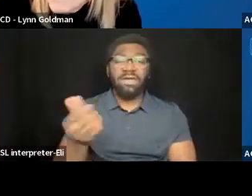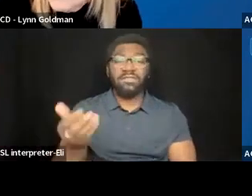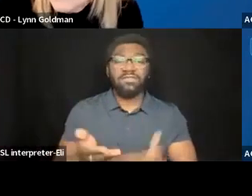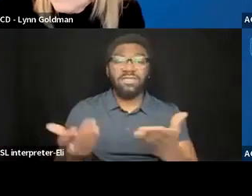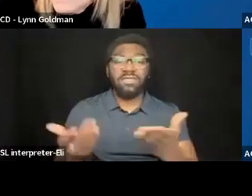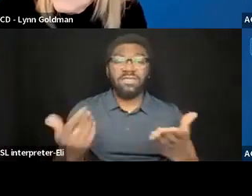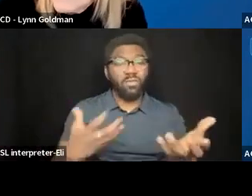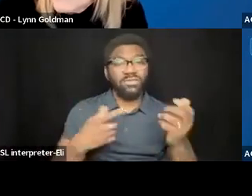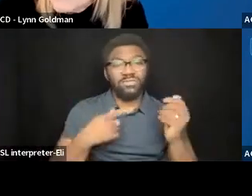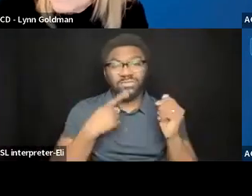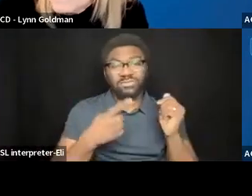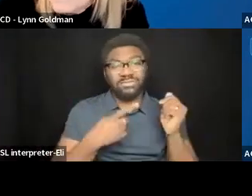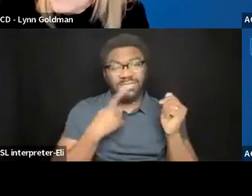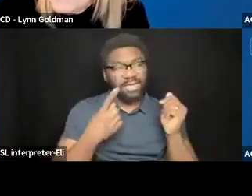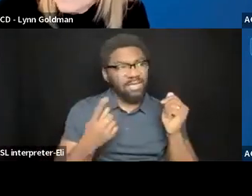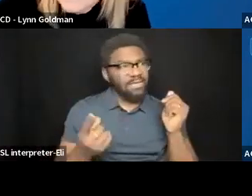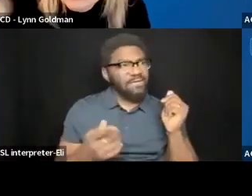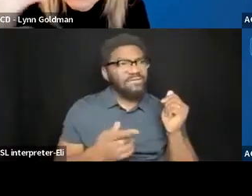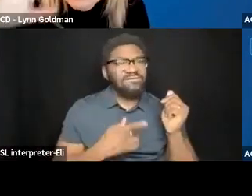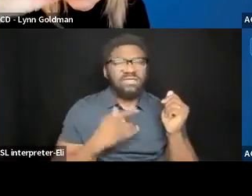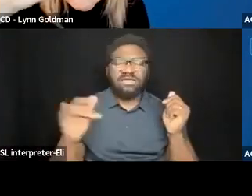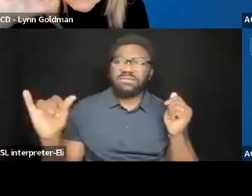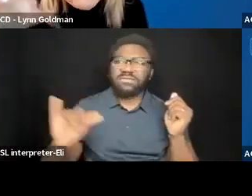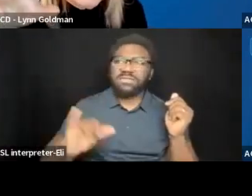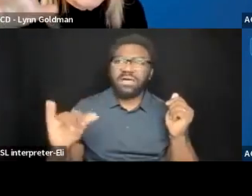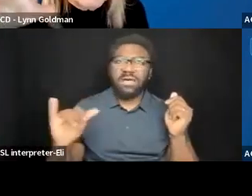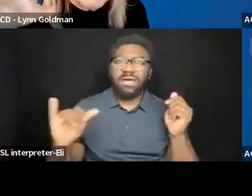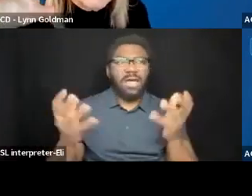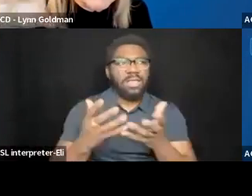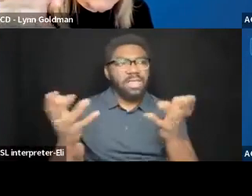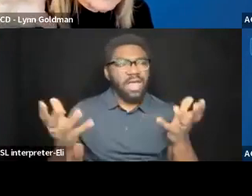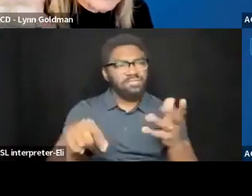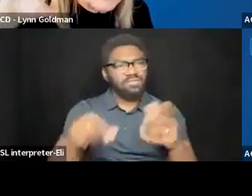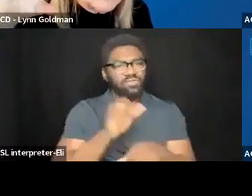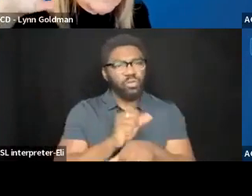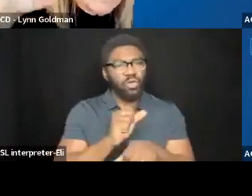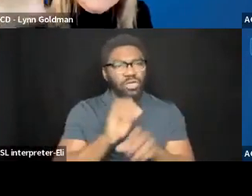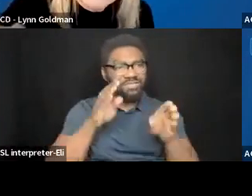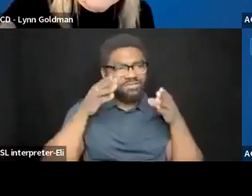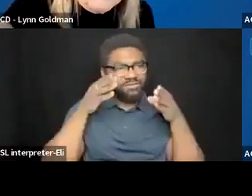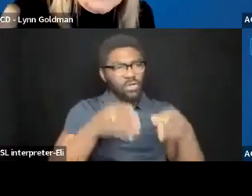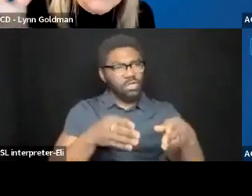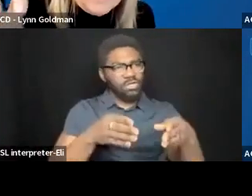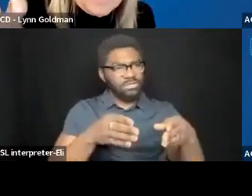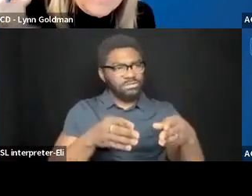that a lot of this is focused almost exclusively